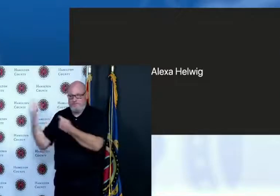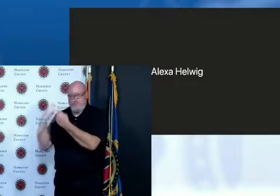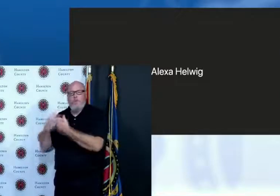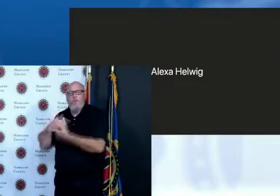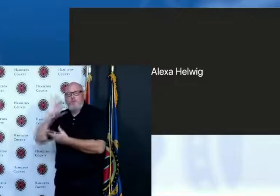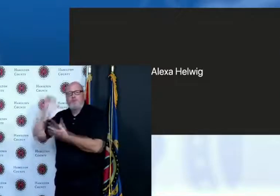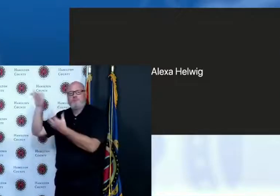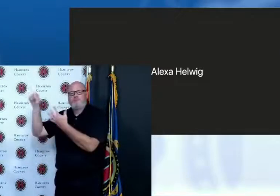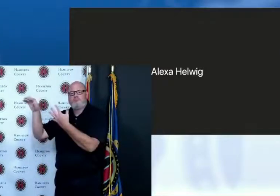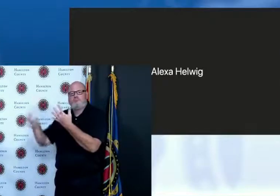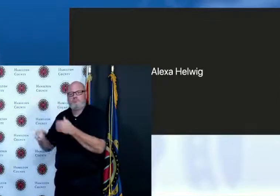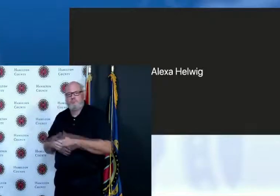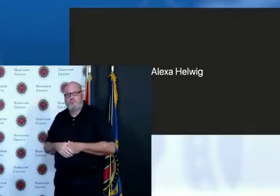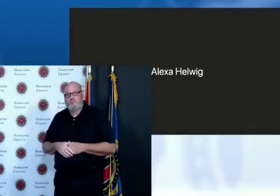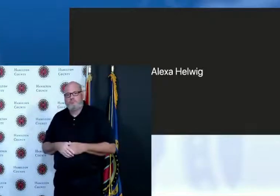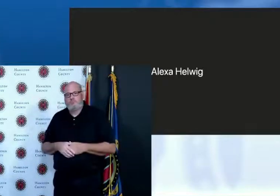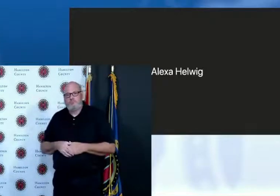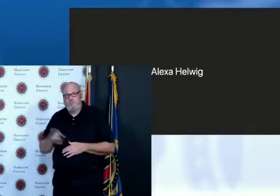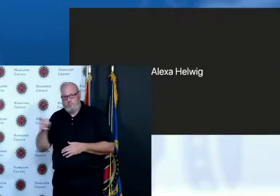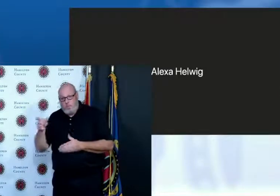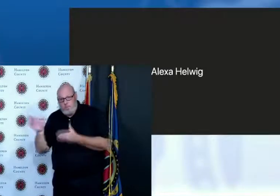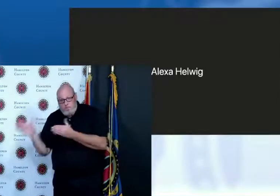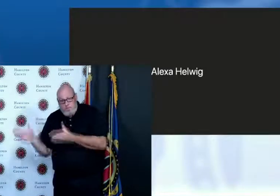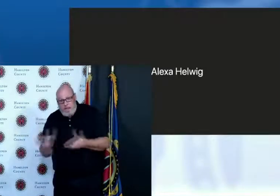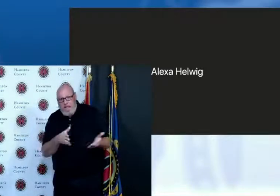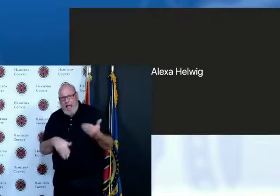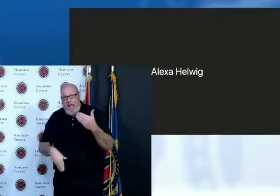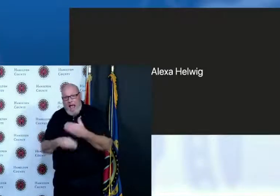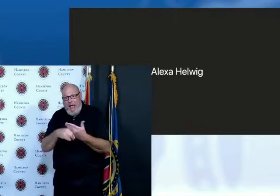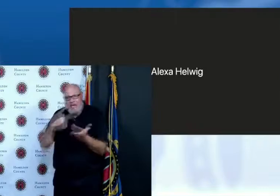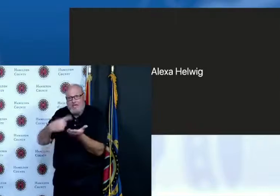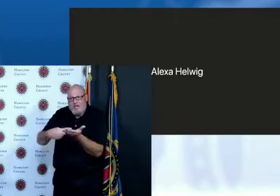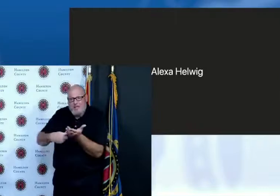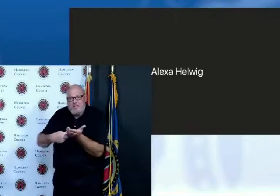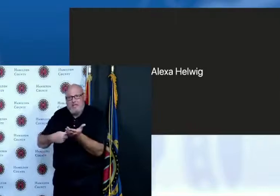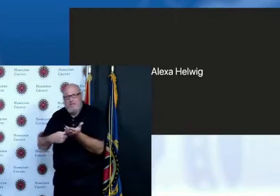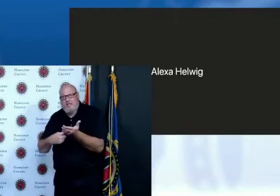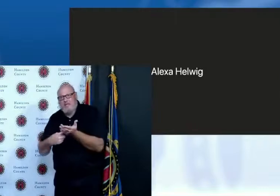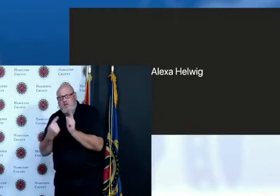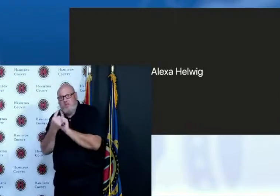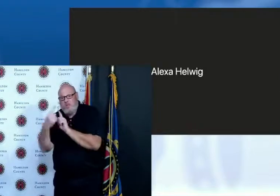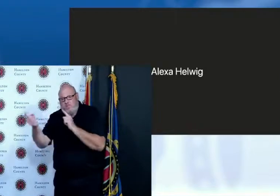do you think it'll it's kind of just will depend on what the school plans to do we have always